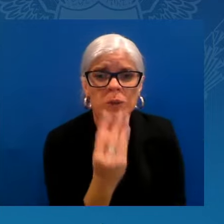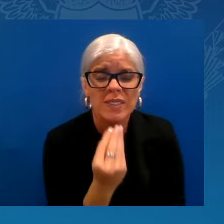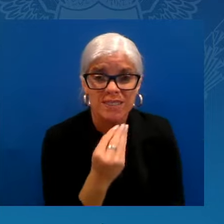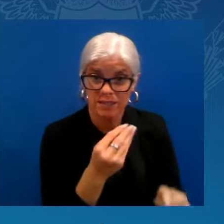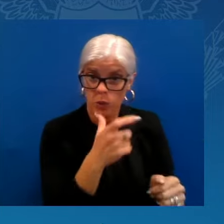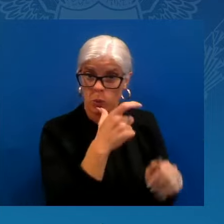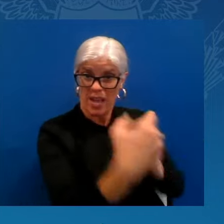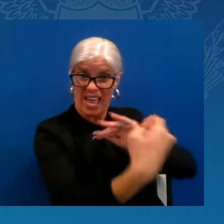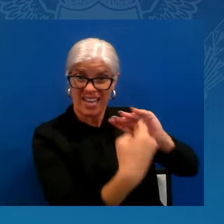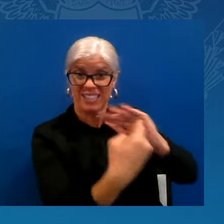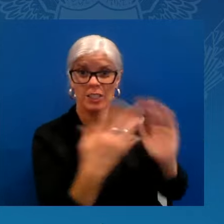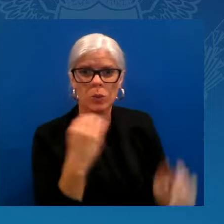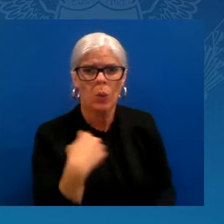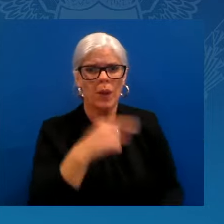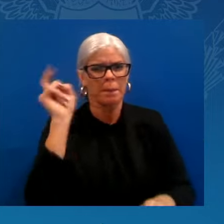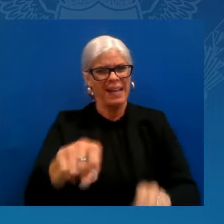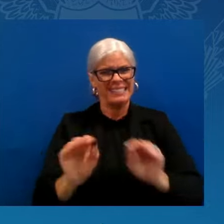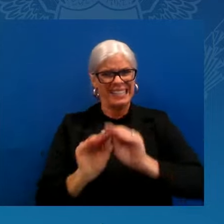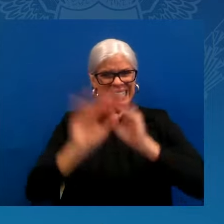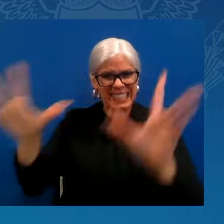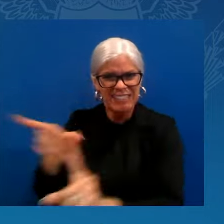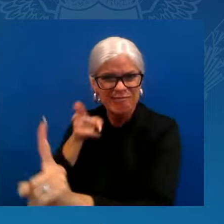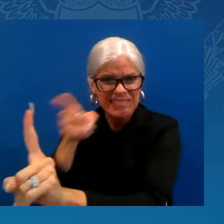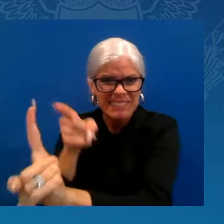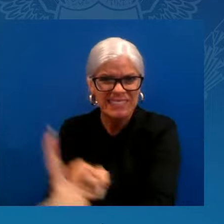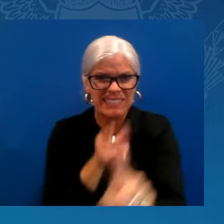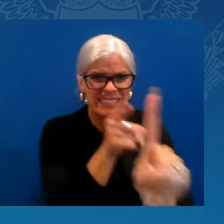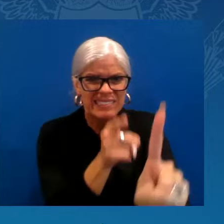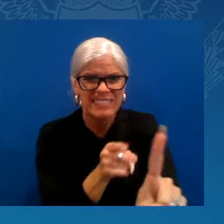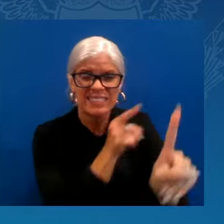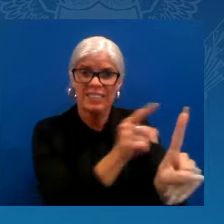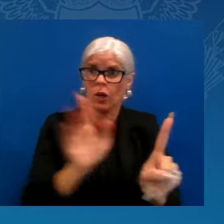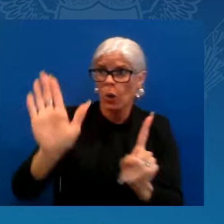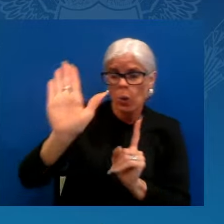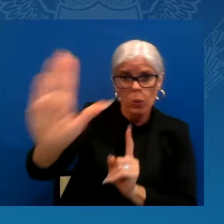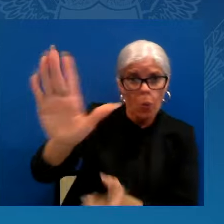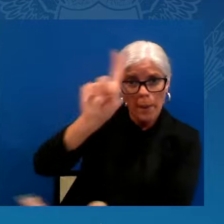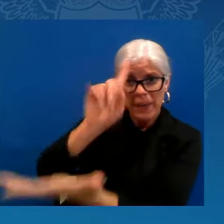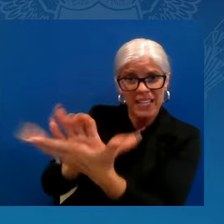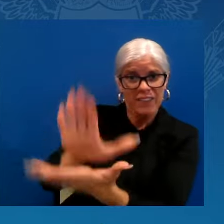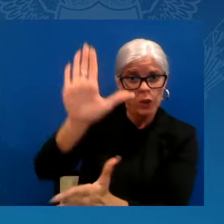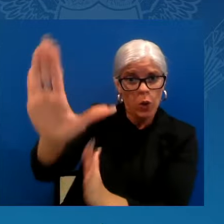and when Israel is singled out because of anti-Jewish hatred,